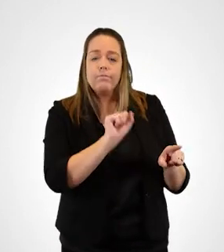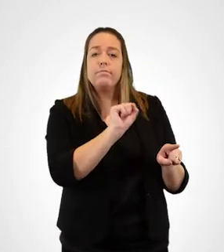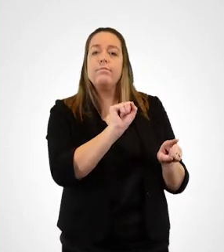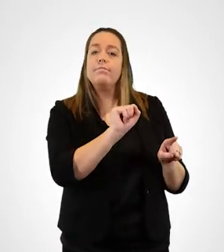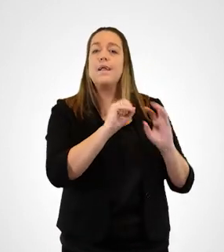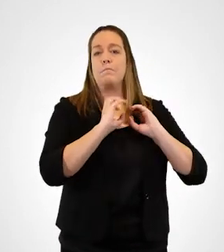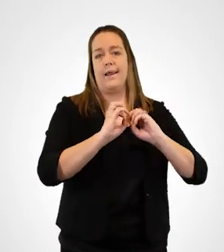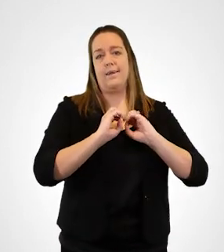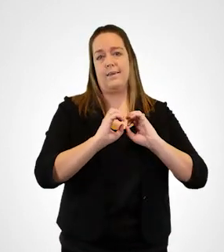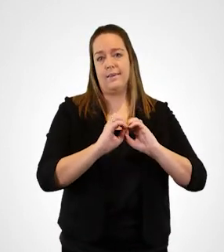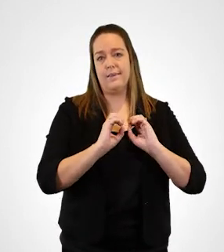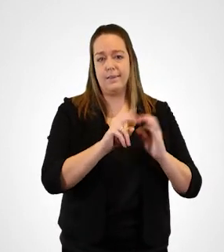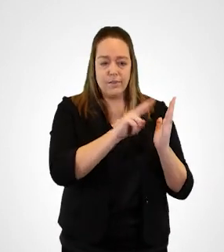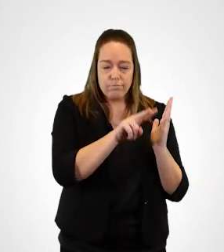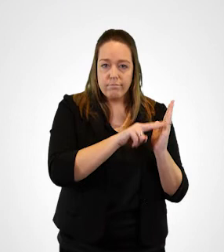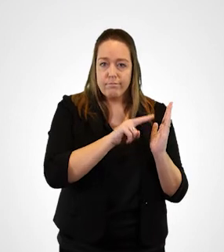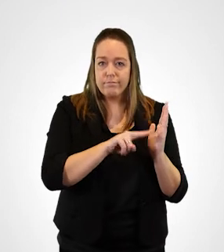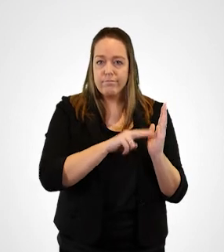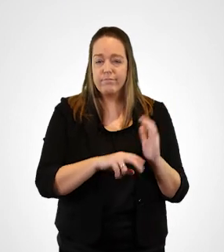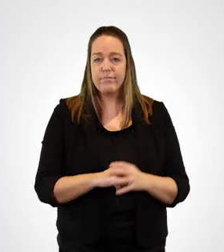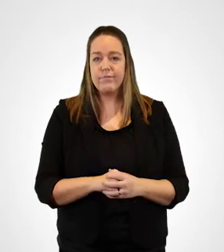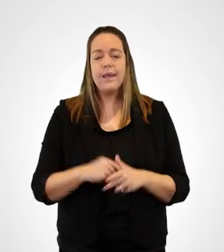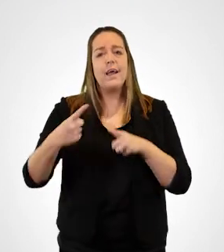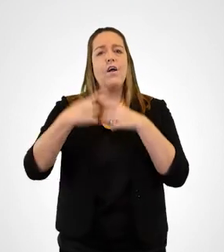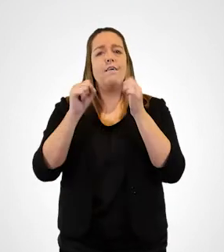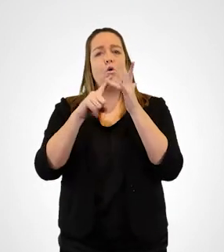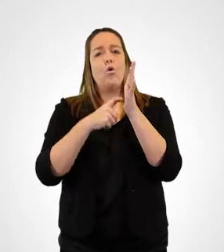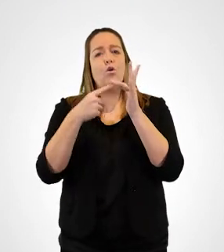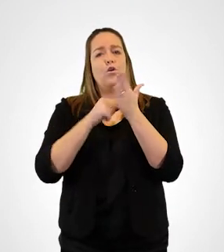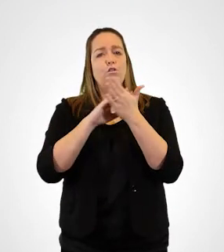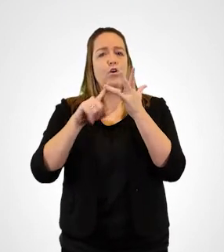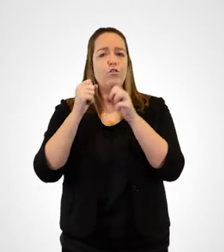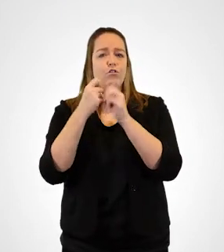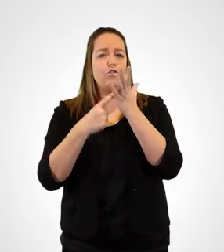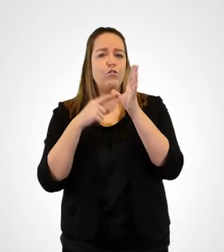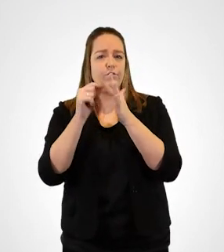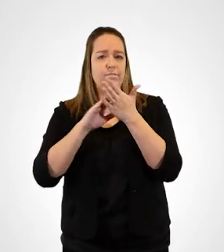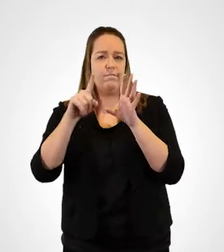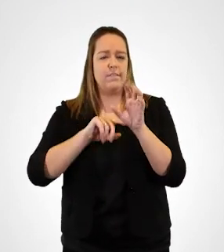and of course you know English has a very, very irregular orthography, as it's described. In other words,